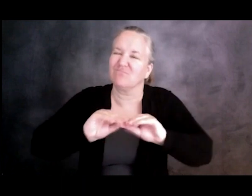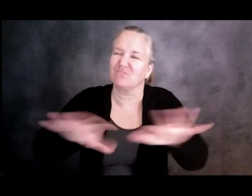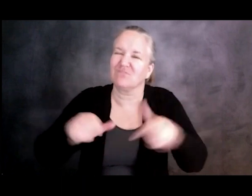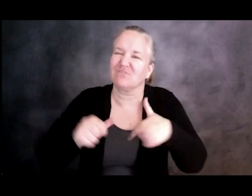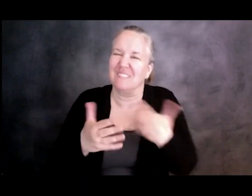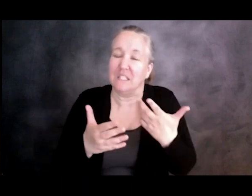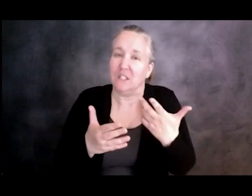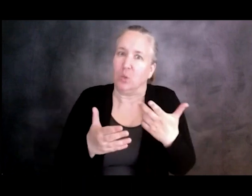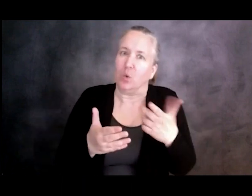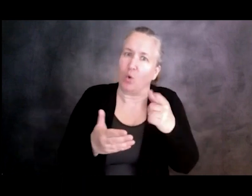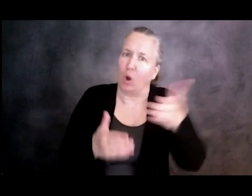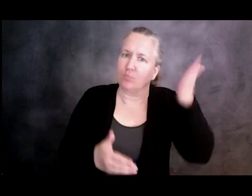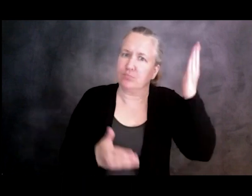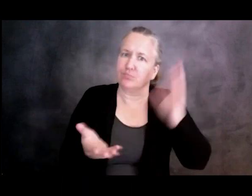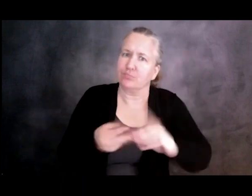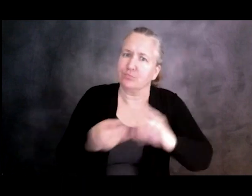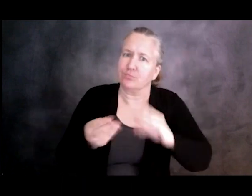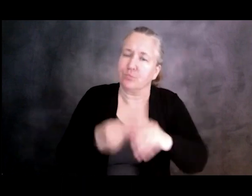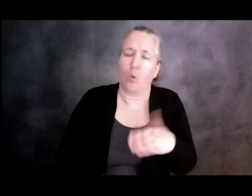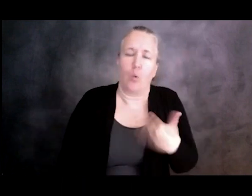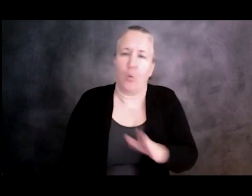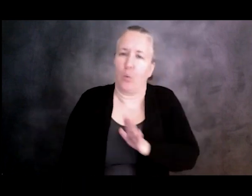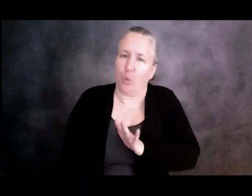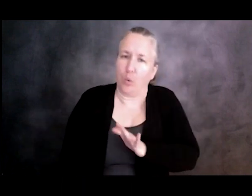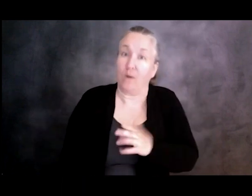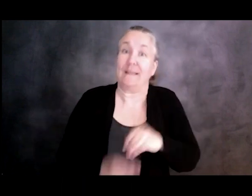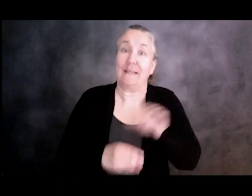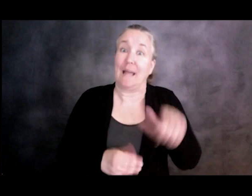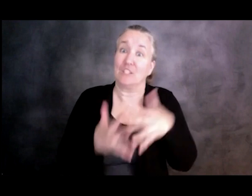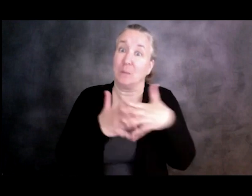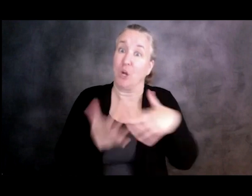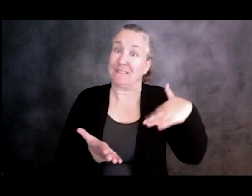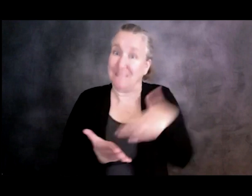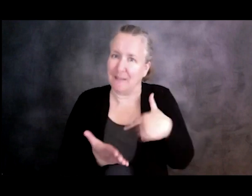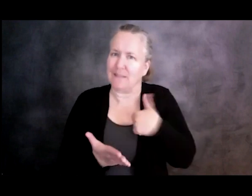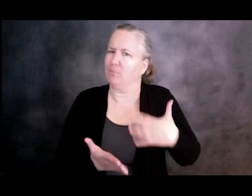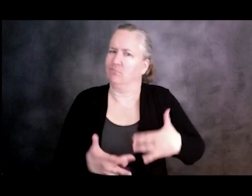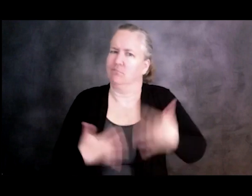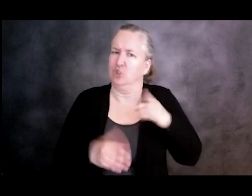I feel personally proud of you in Asian-American studies to have you in our field, to be able to speak